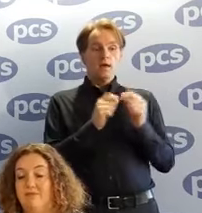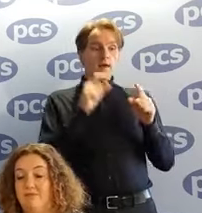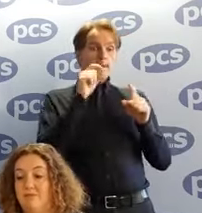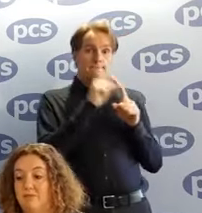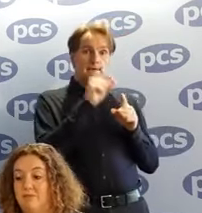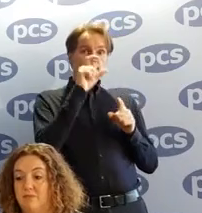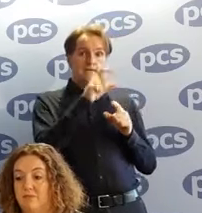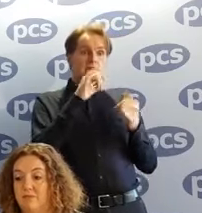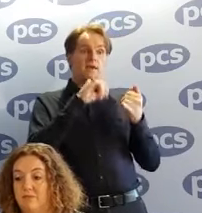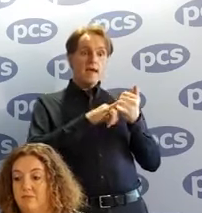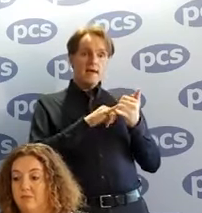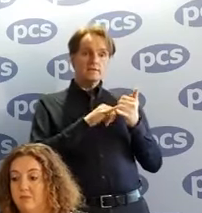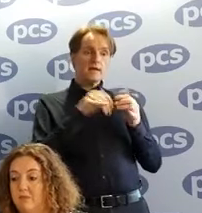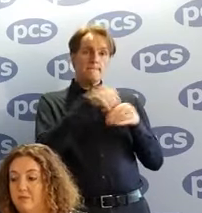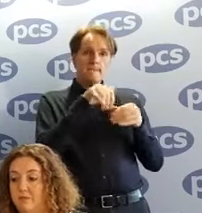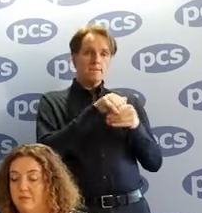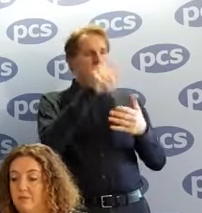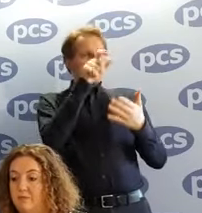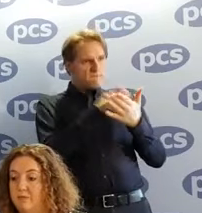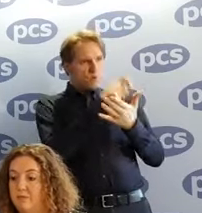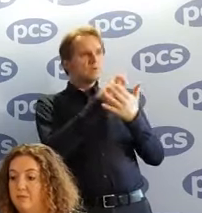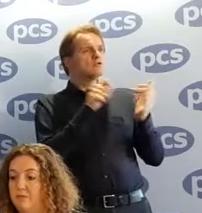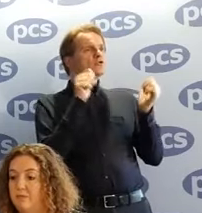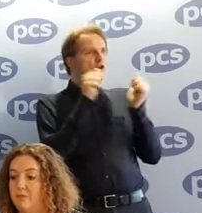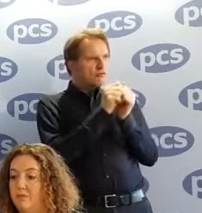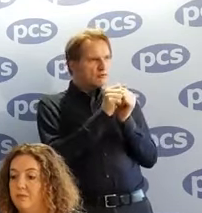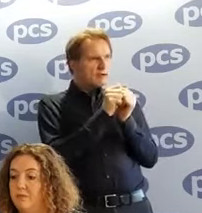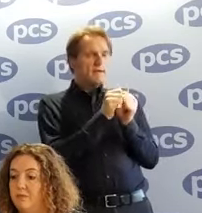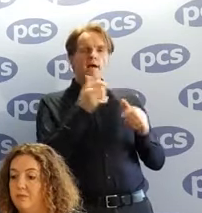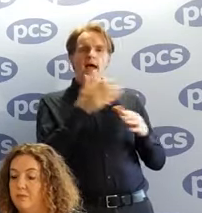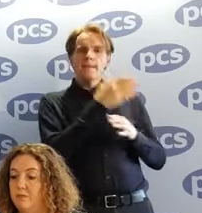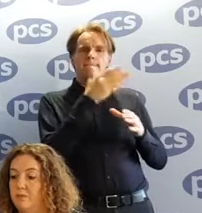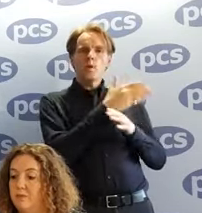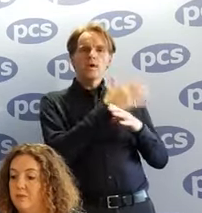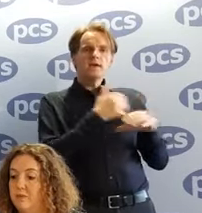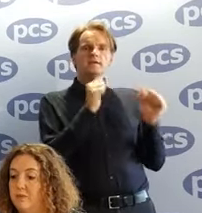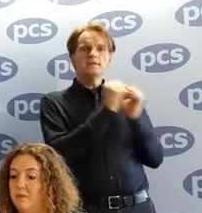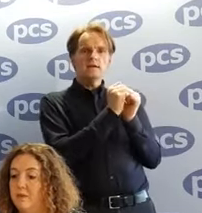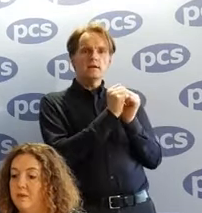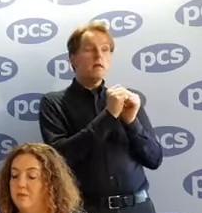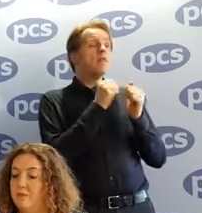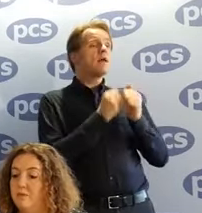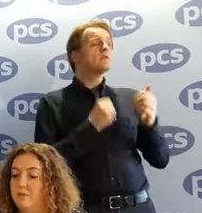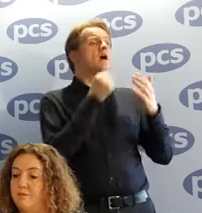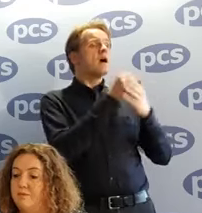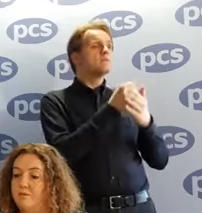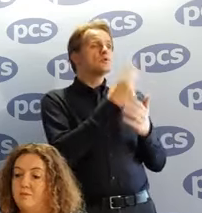favour of the employee deal in DWP which lasts until 2020, so can you tell us why